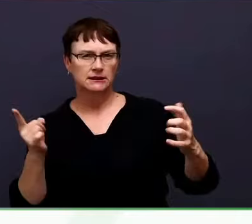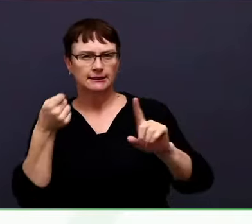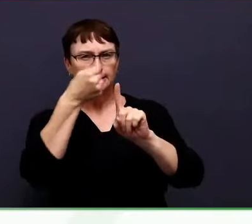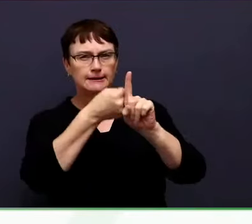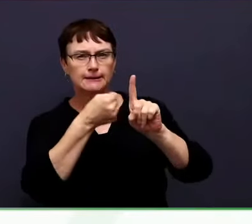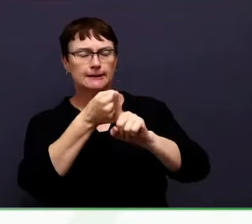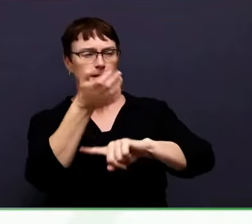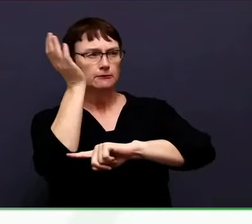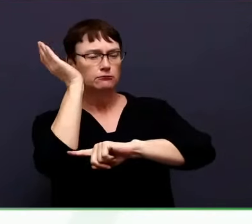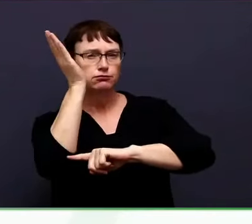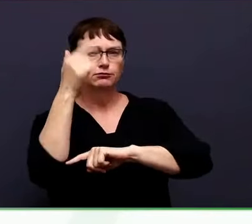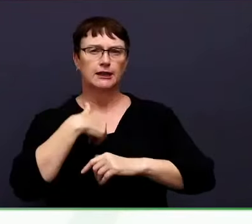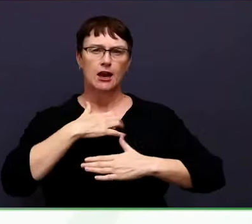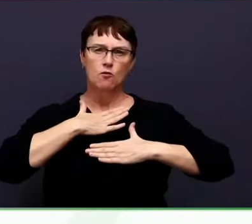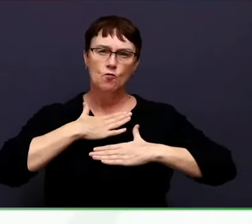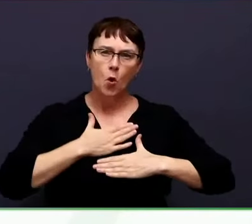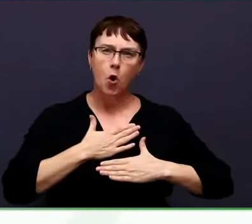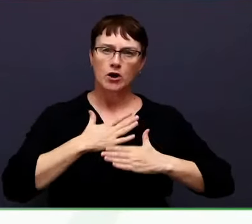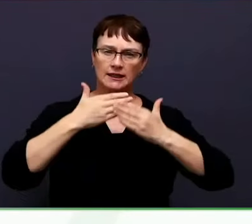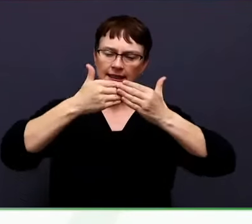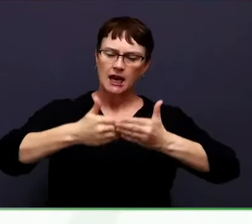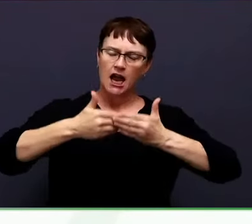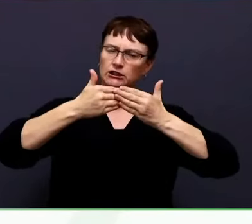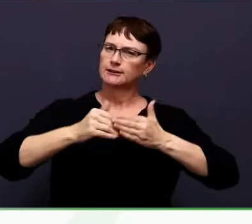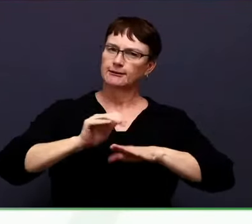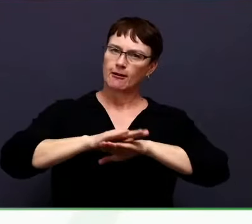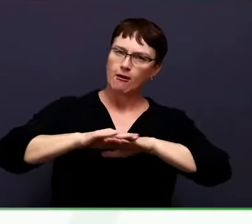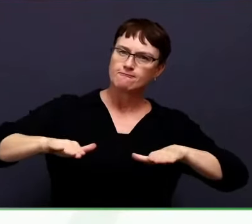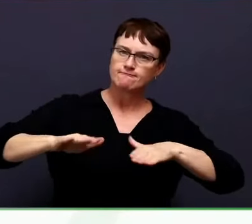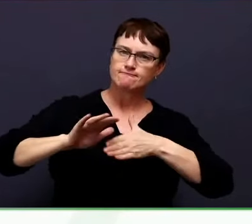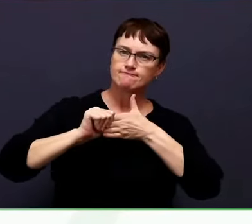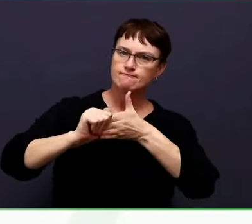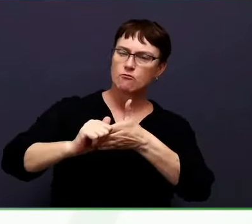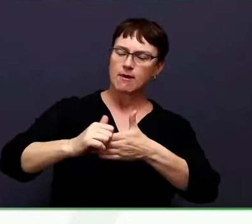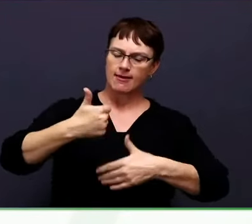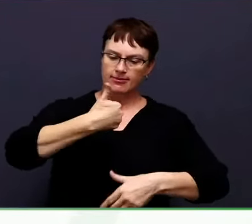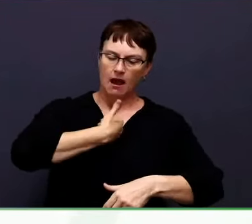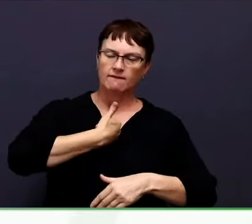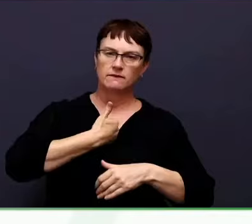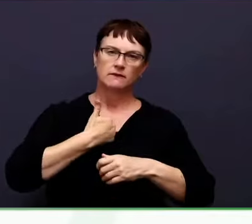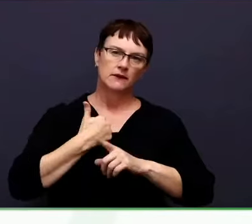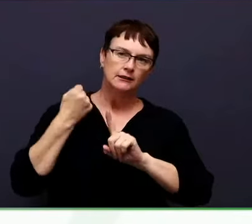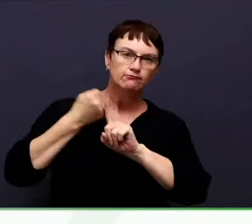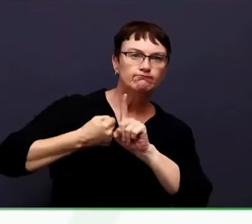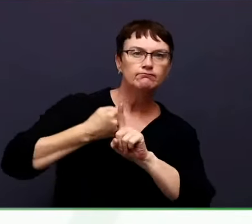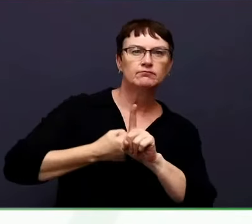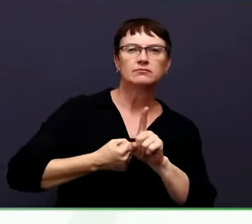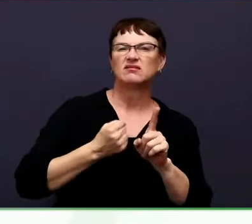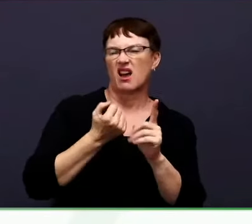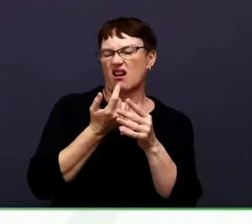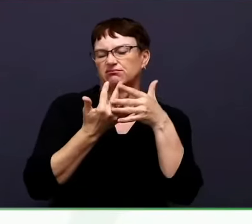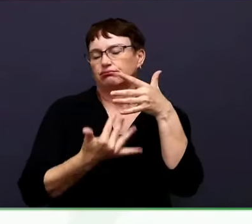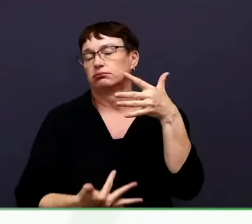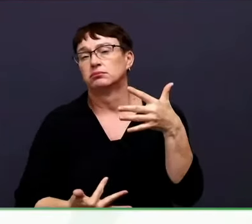This has a major impact and allows people with disability to make decisions for themselves.